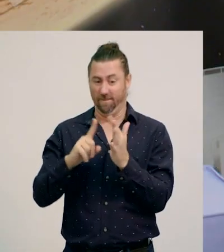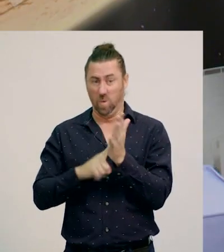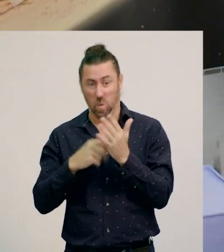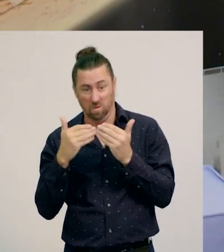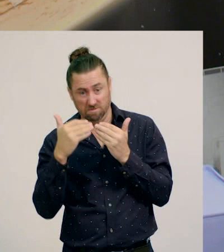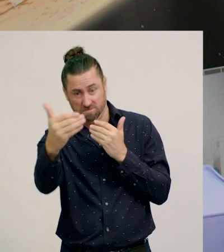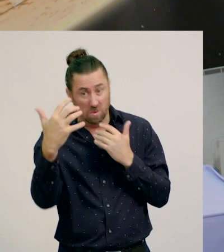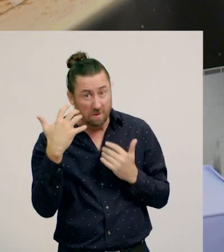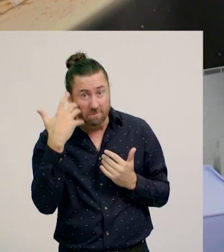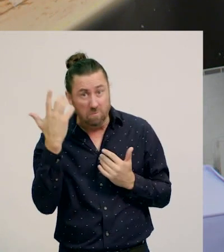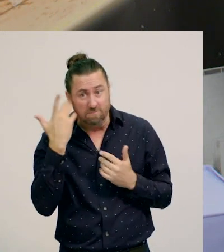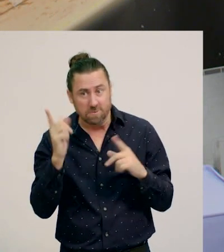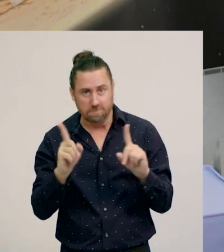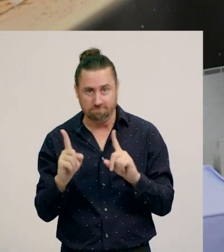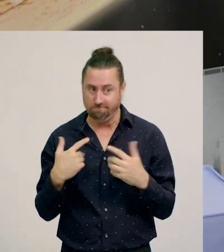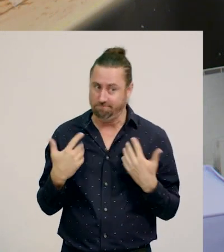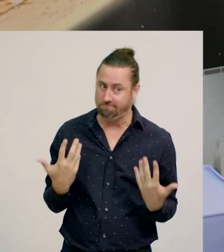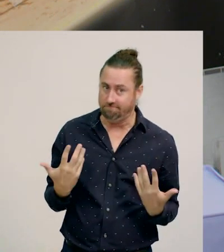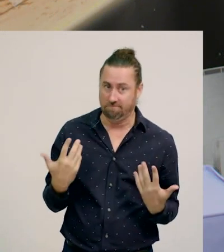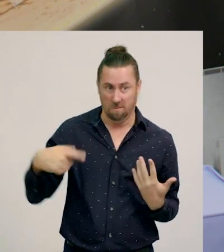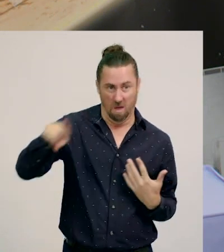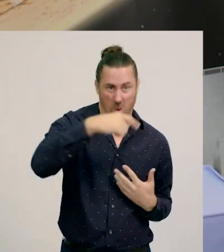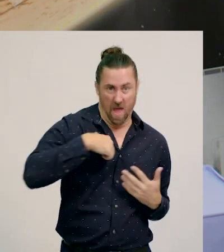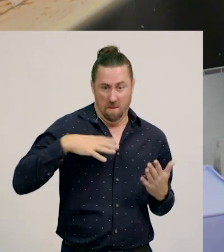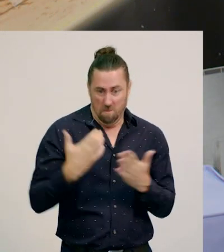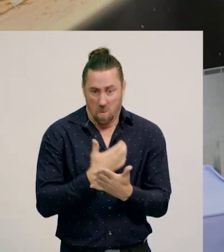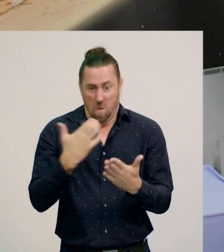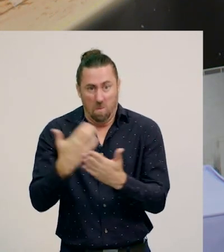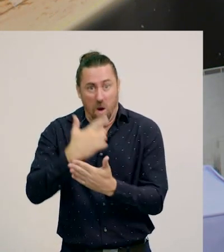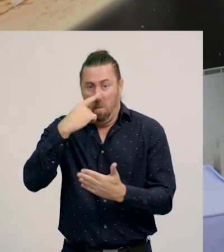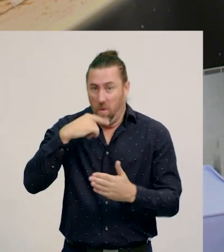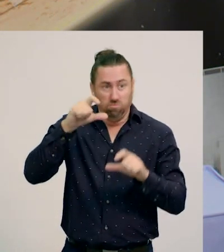may not be able to keep up with the demands of an expanding population,